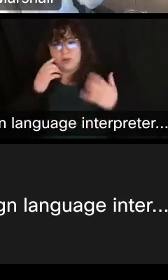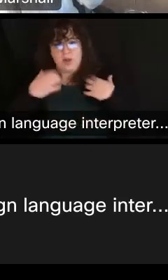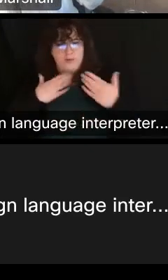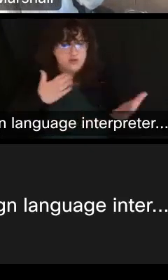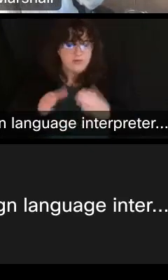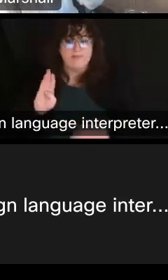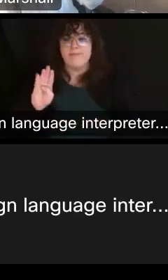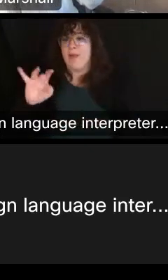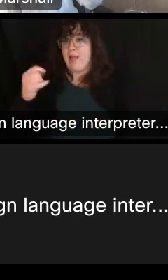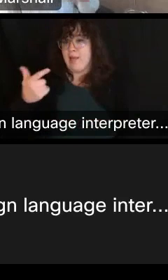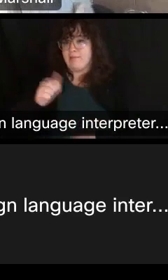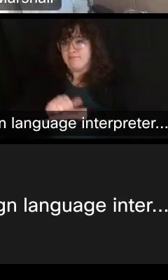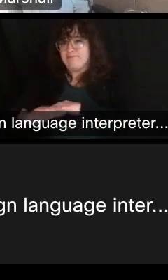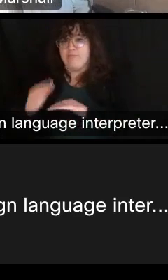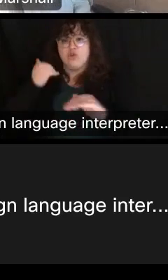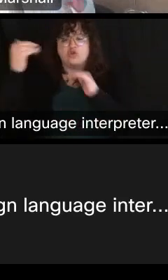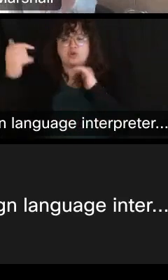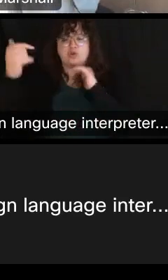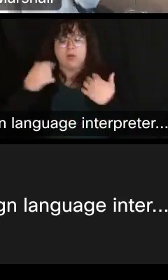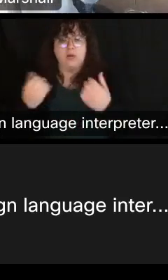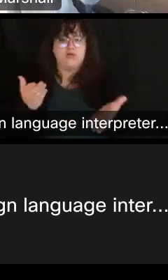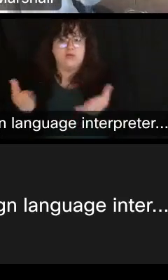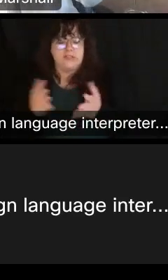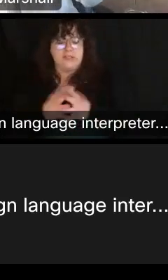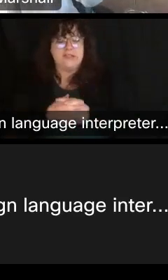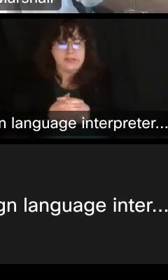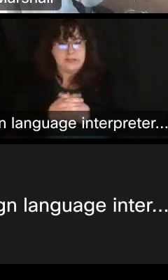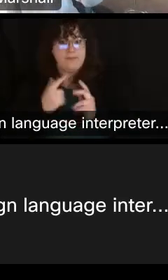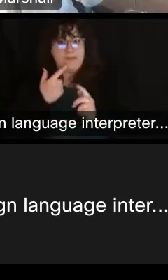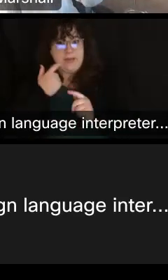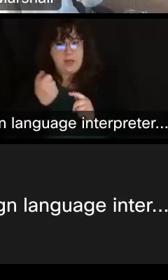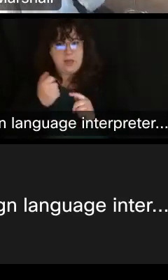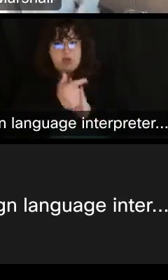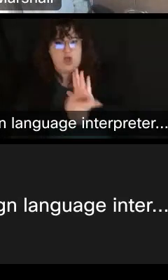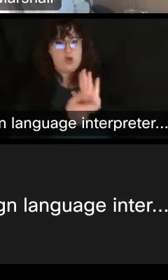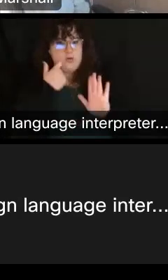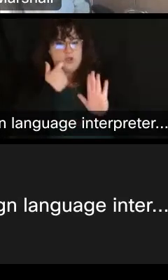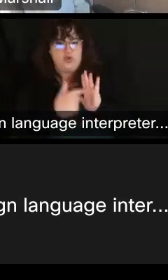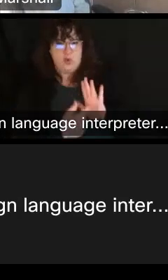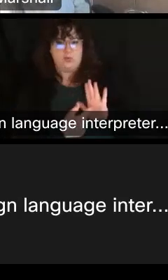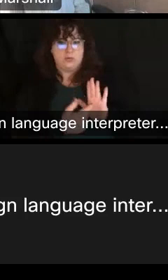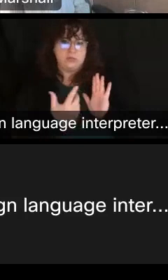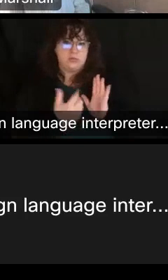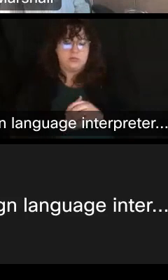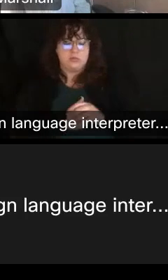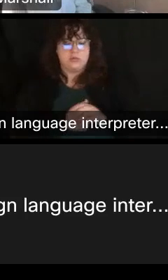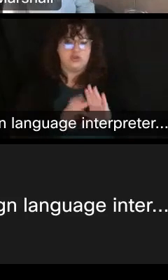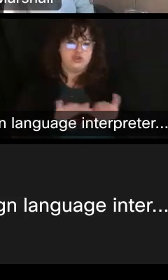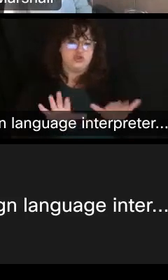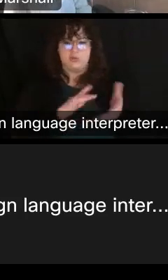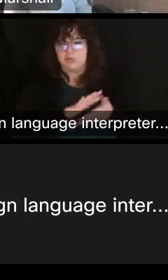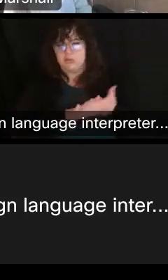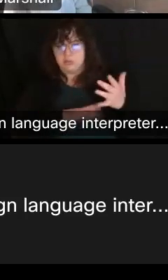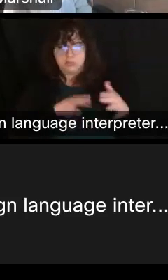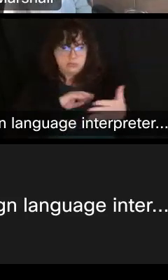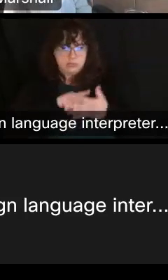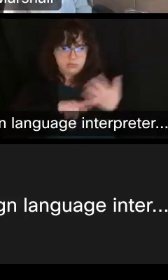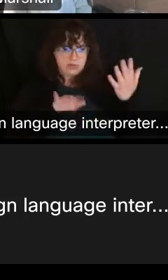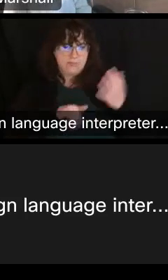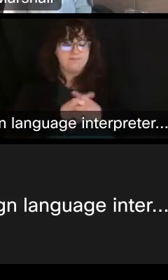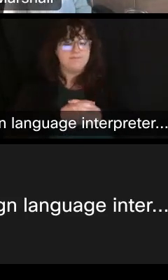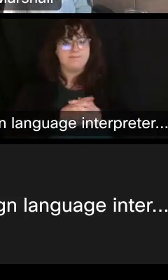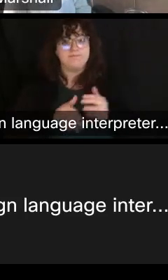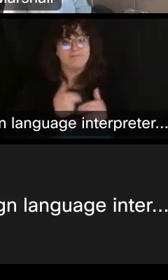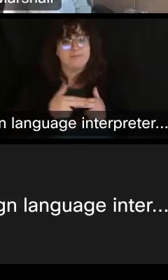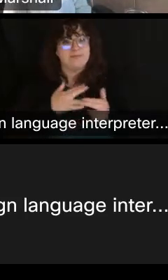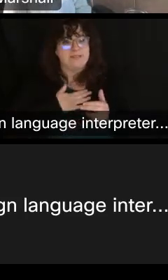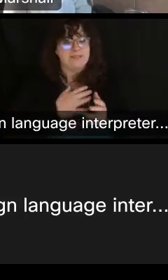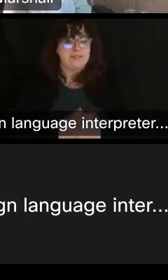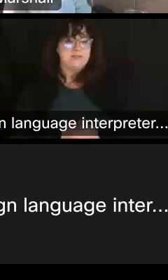to adult mental health because of that statute I just showed you before. Okay, next slide please.